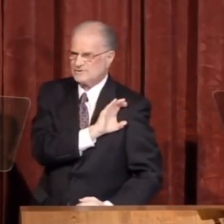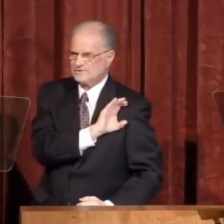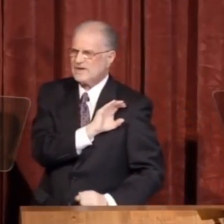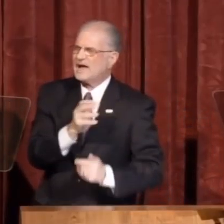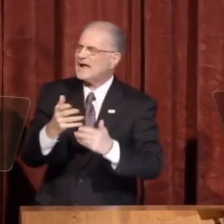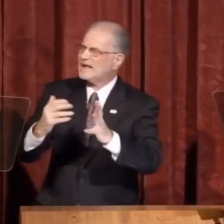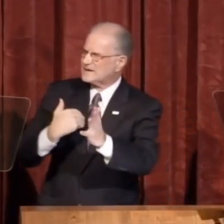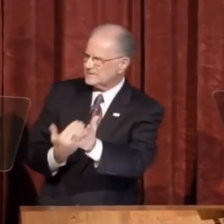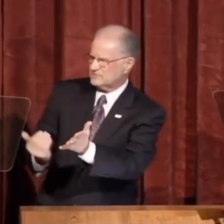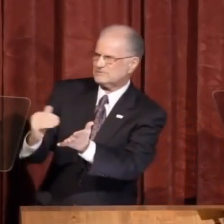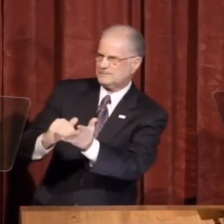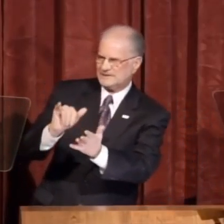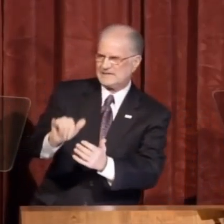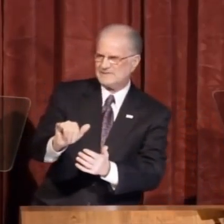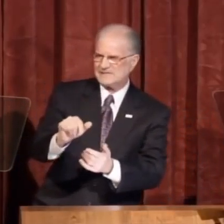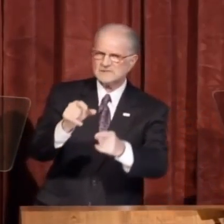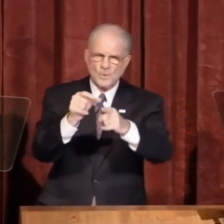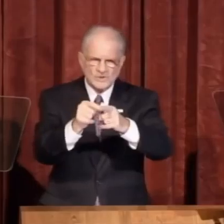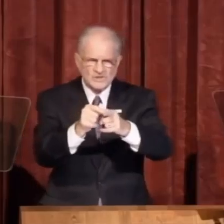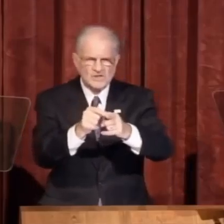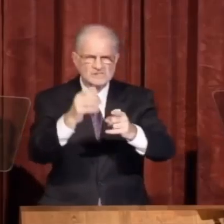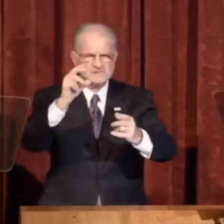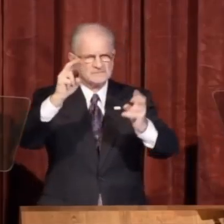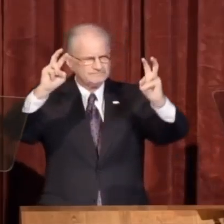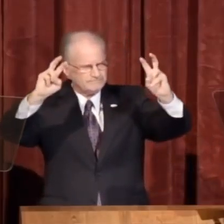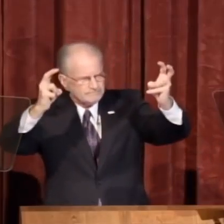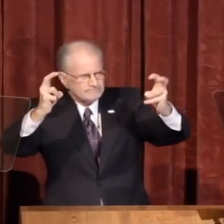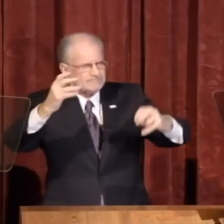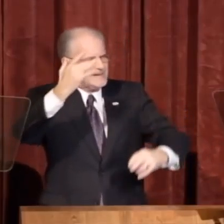These changes reflect our goals for openness